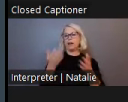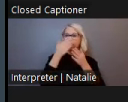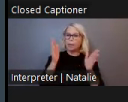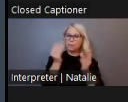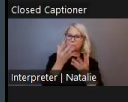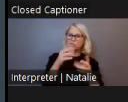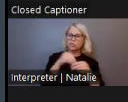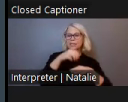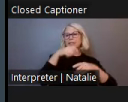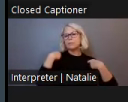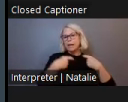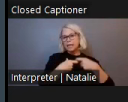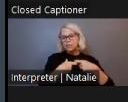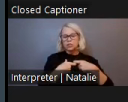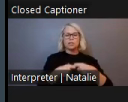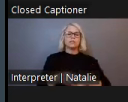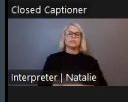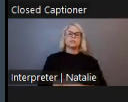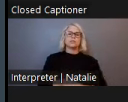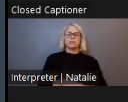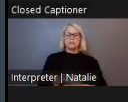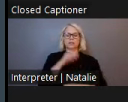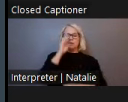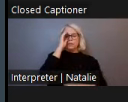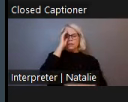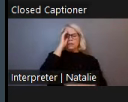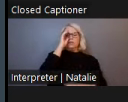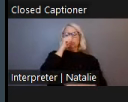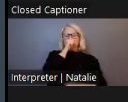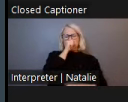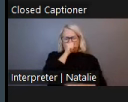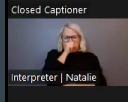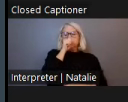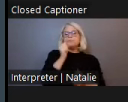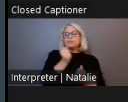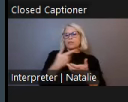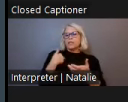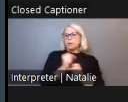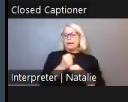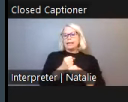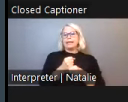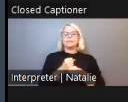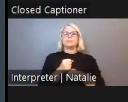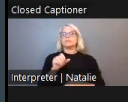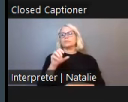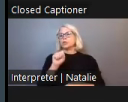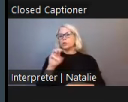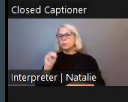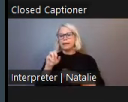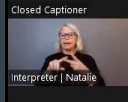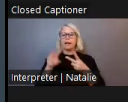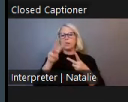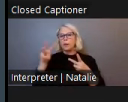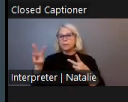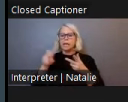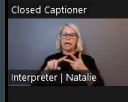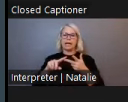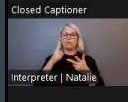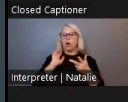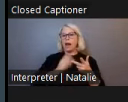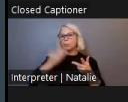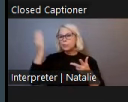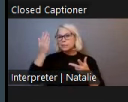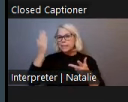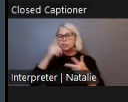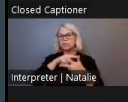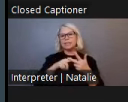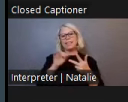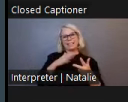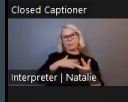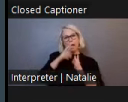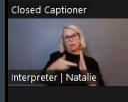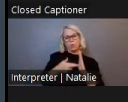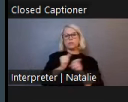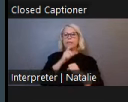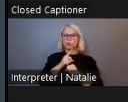A big piece of the conversation I had with Sadie and Gabby was to make sure that we have